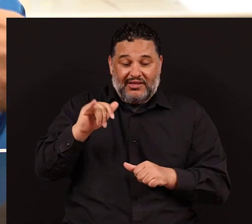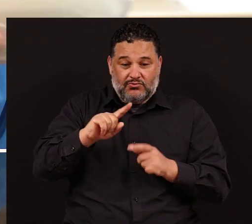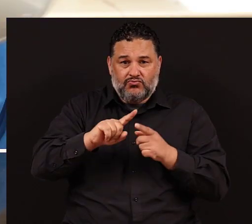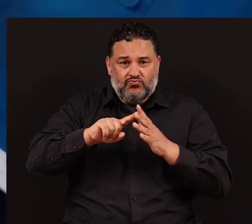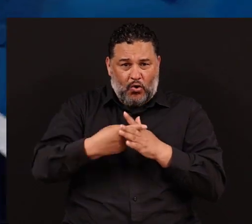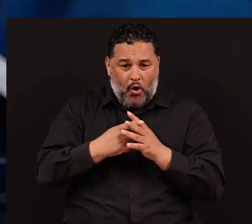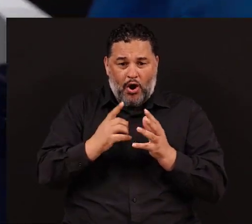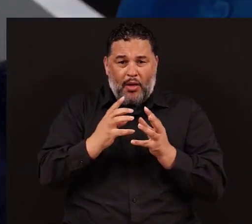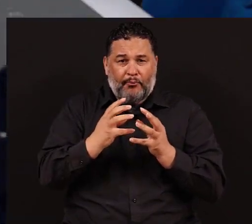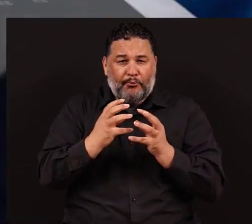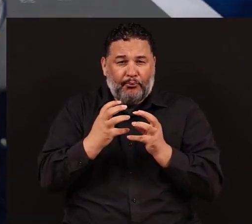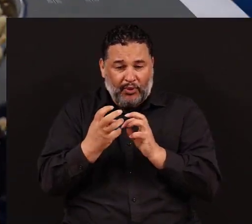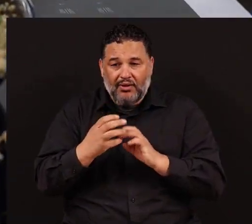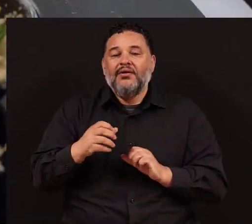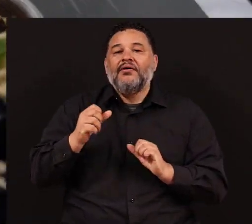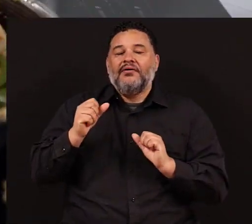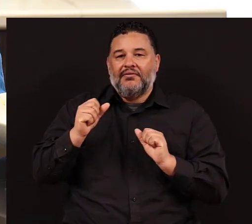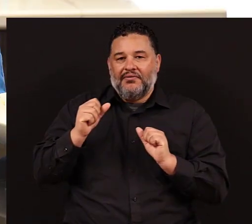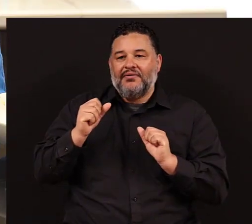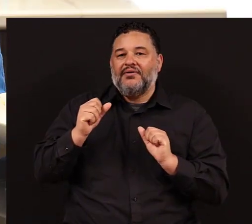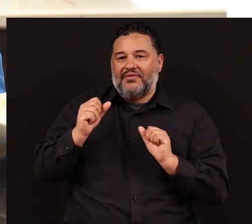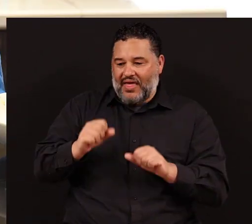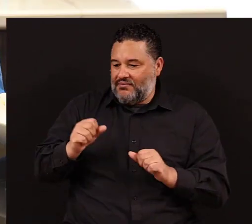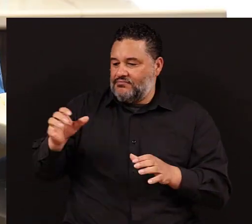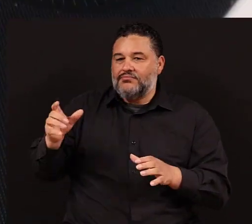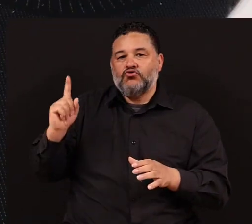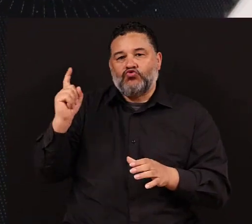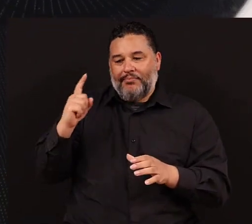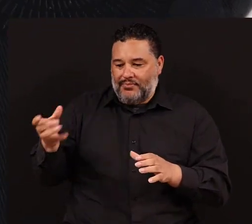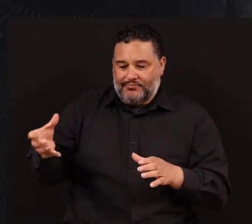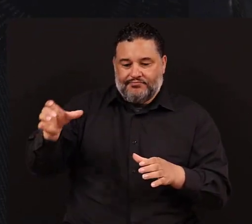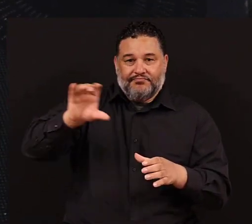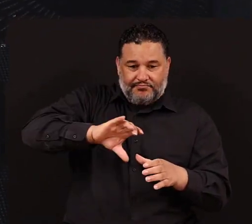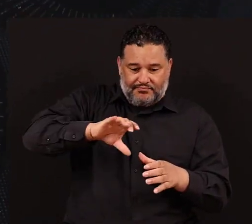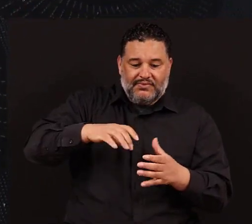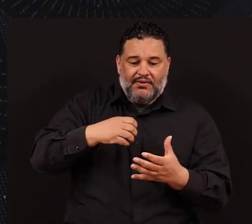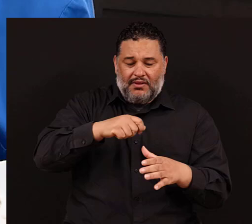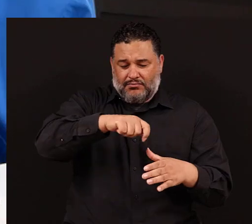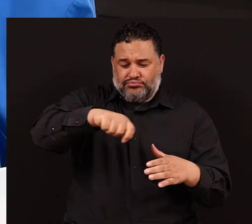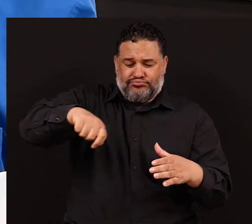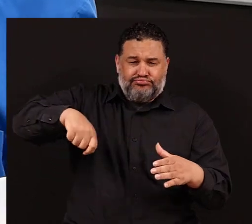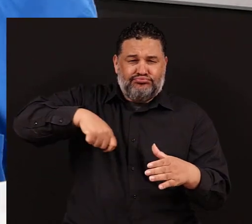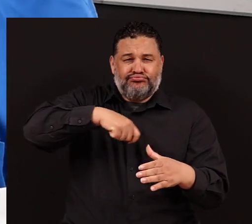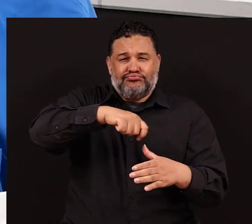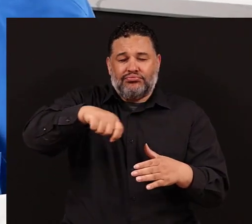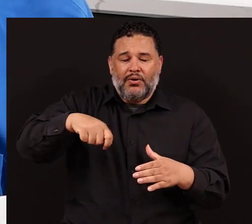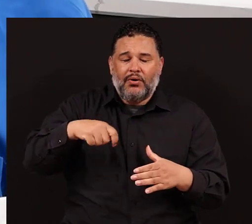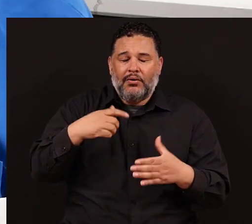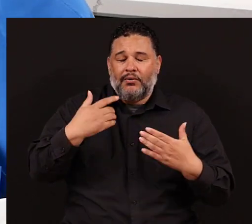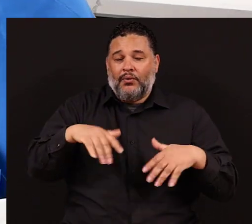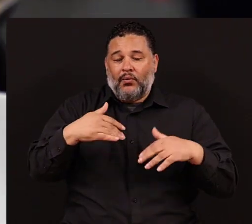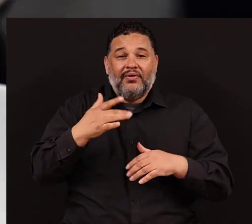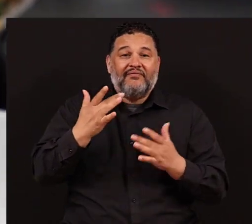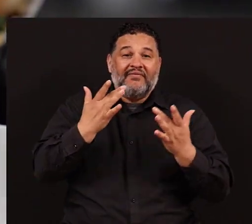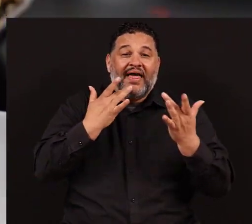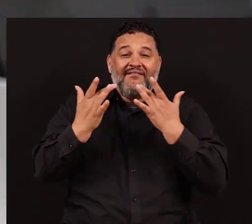and you can add the shrimp back in, and you stir it all together. Oh, the flavors are all coming together.